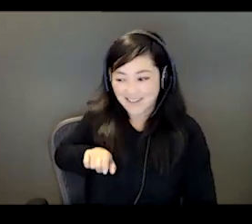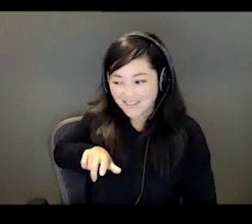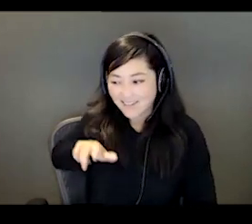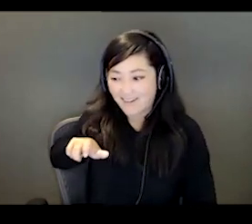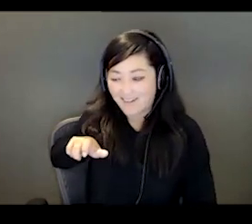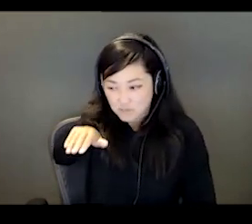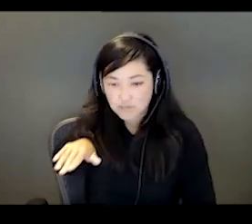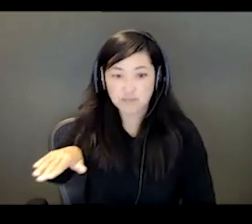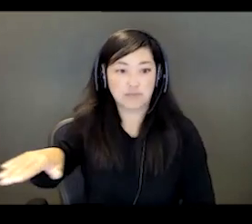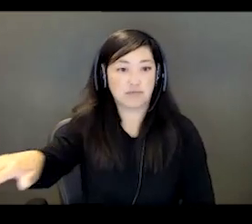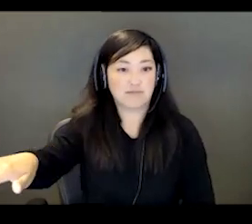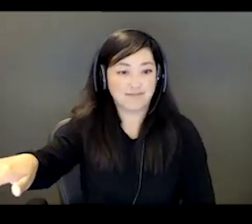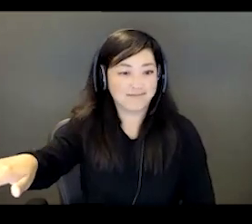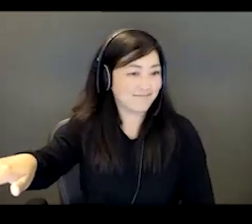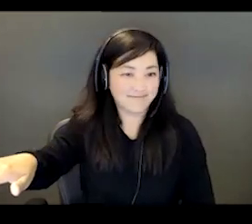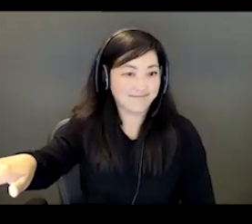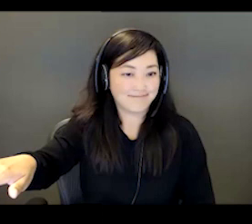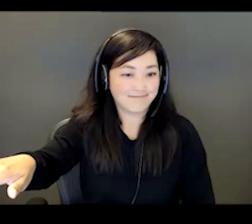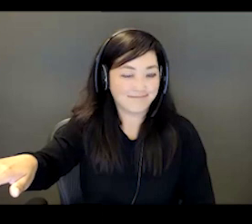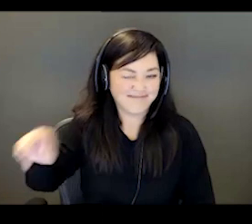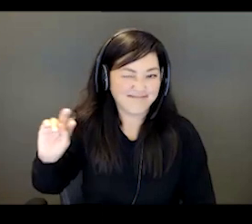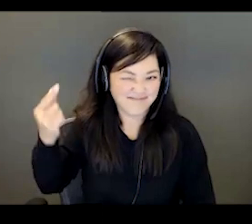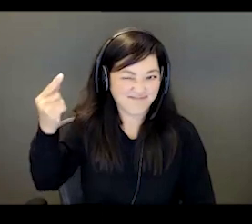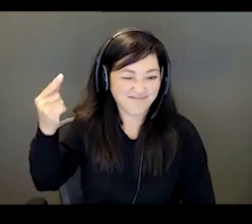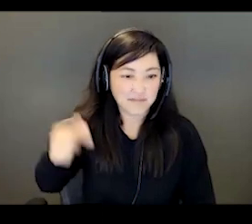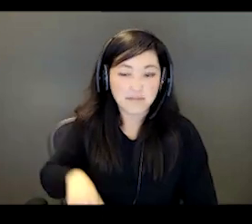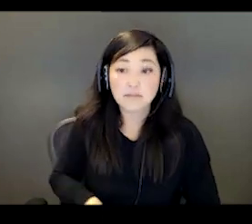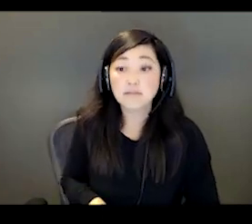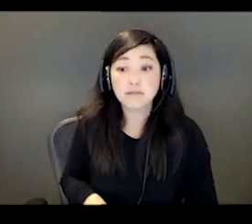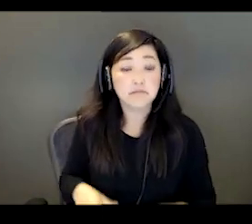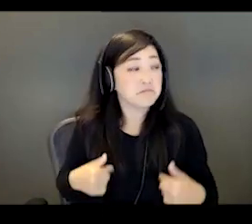And And luckily. Well, I guess I was feeling a bit more adventures that day.